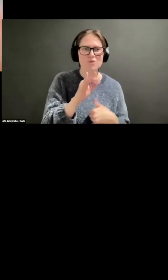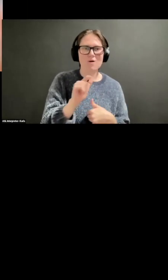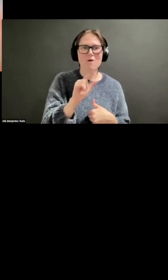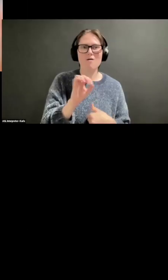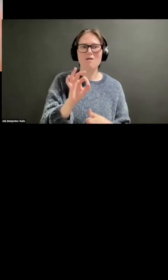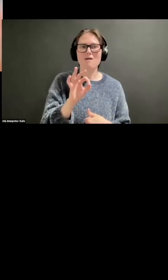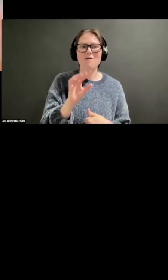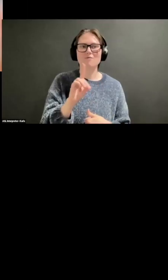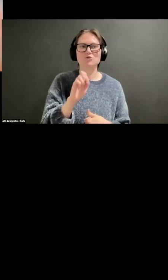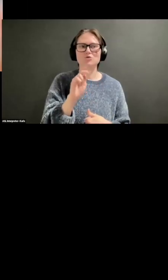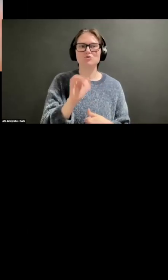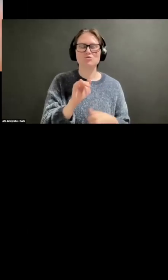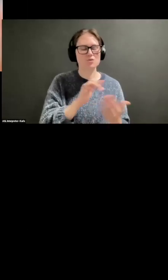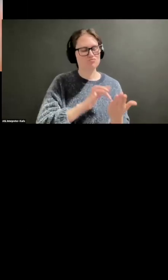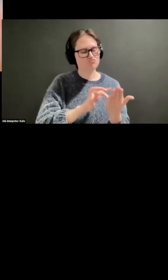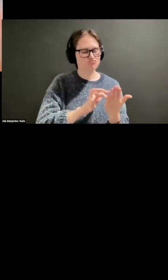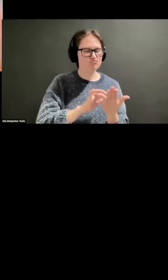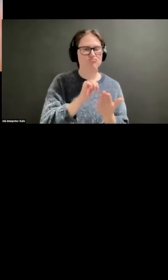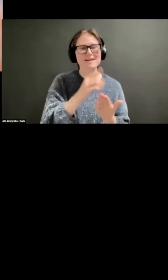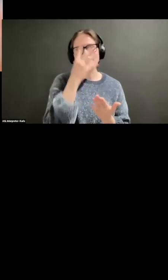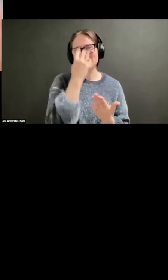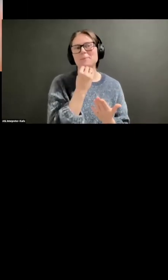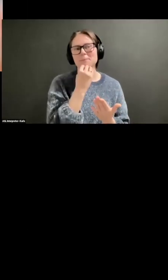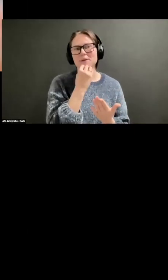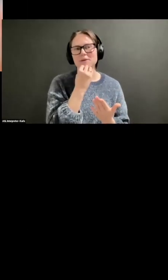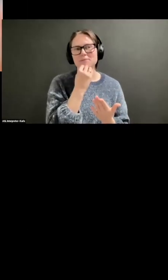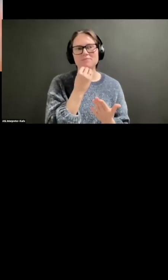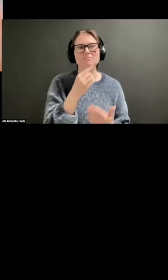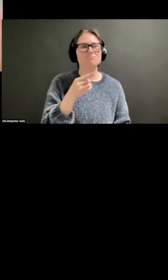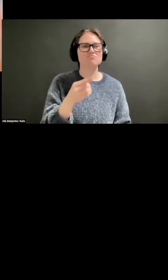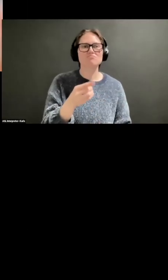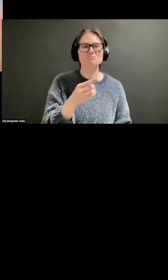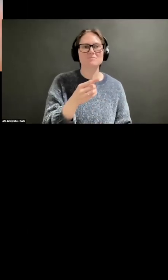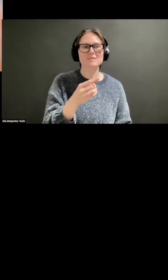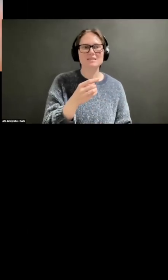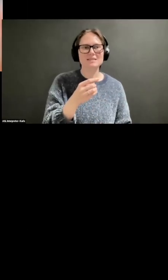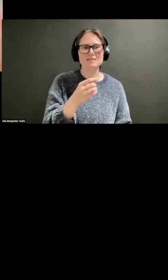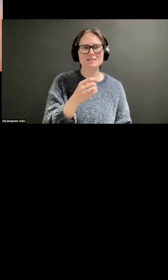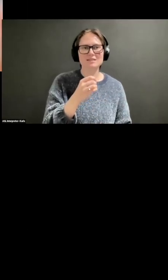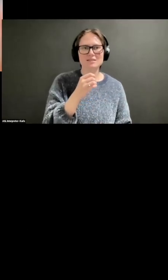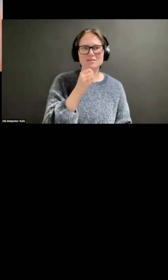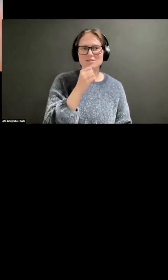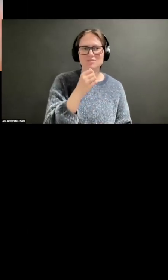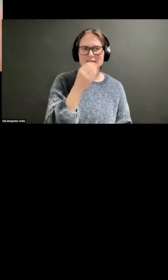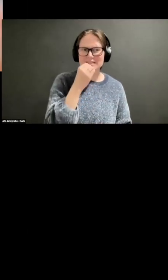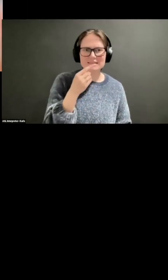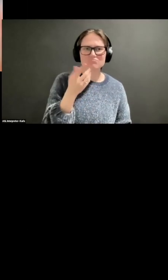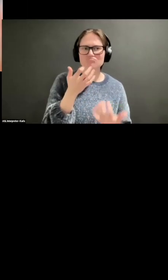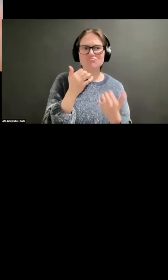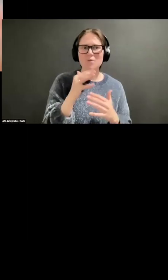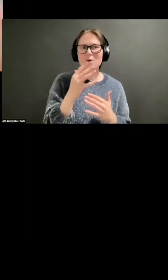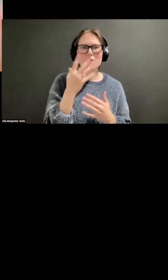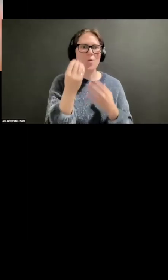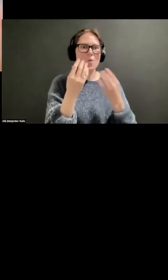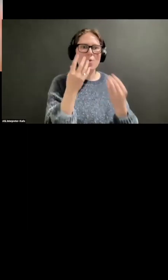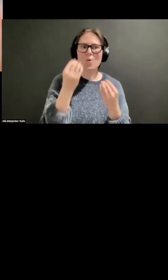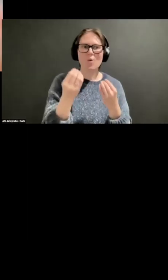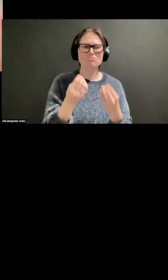he wouldn't eat he didn't want to go anywhere, we didn't have a lot of conflict but he was just